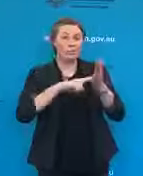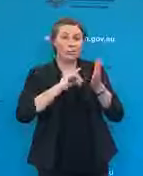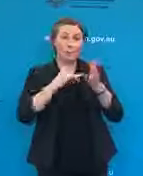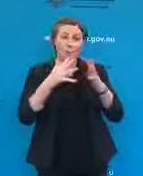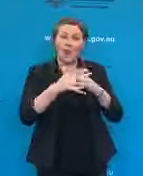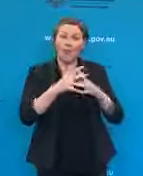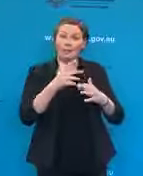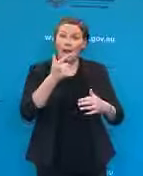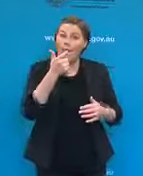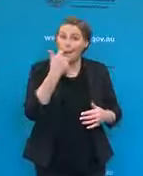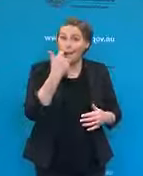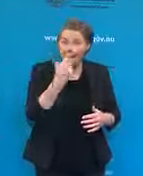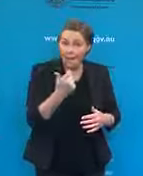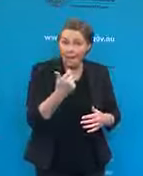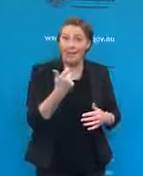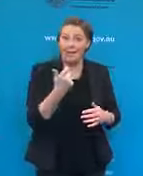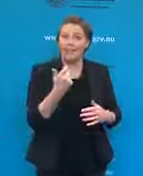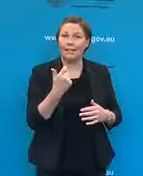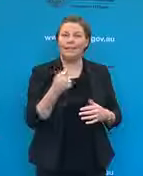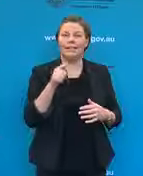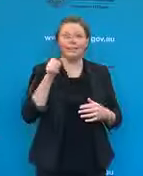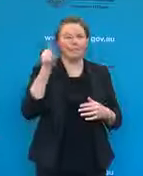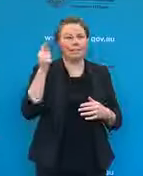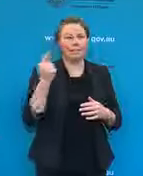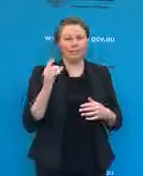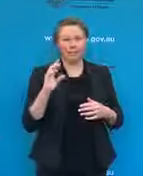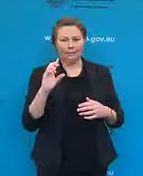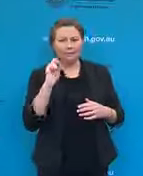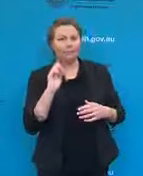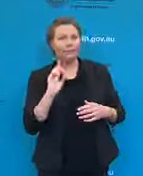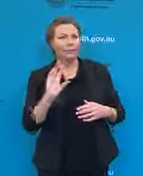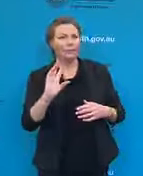fortunately been in a much stronger position in recent weeks. It's not really